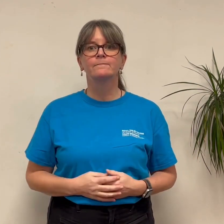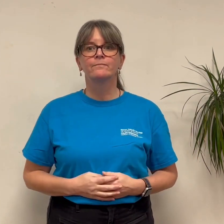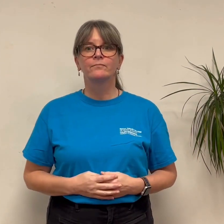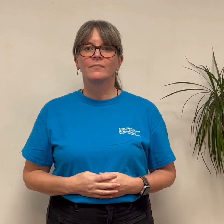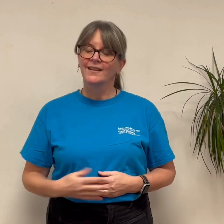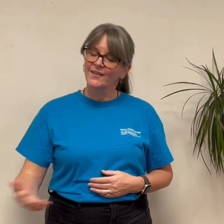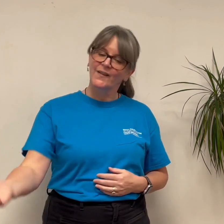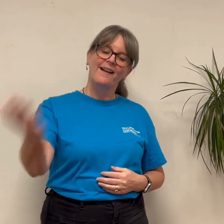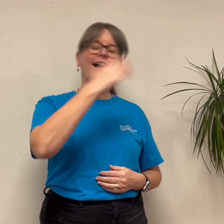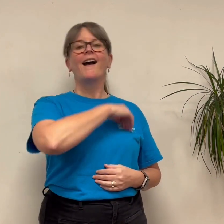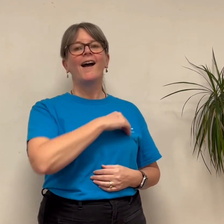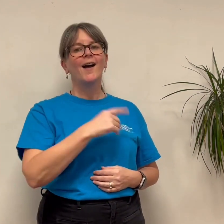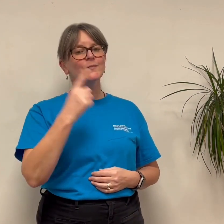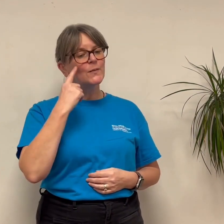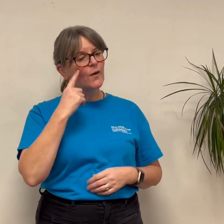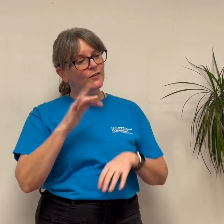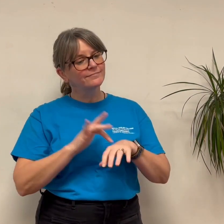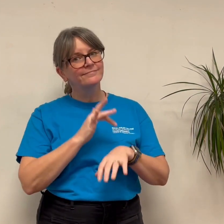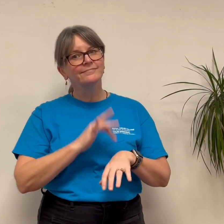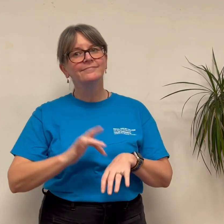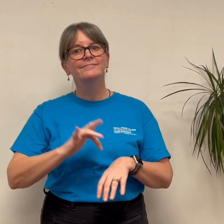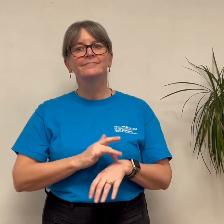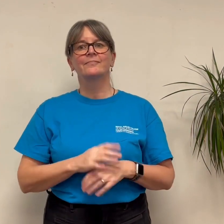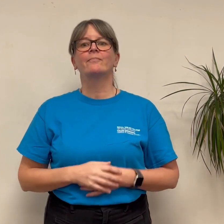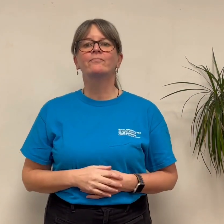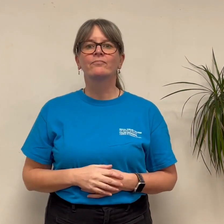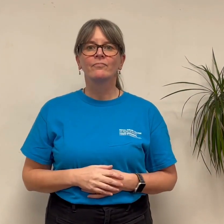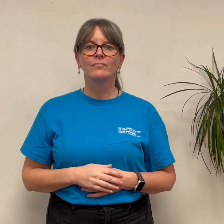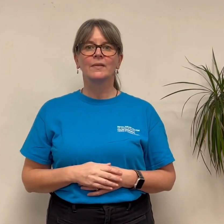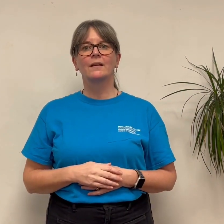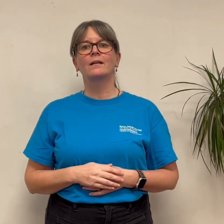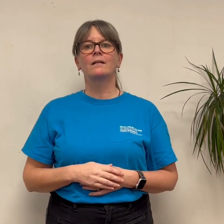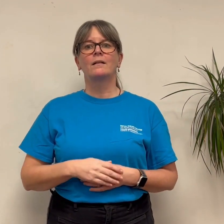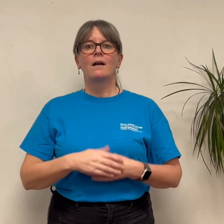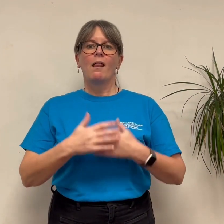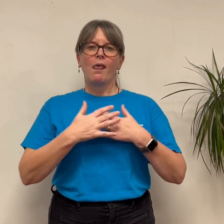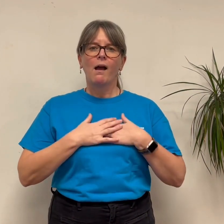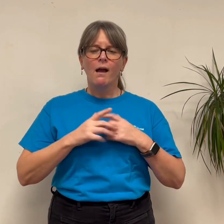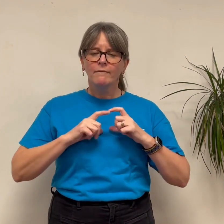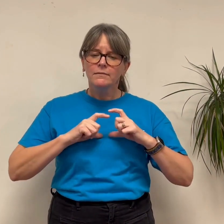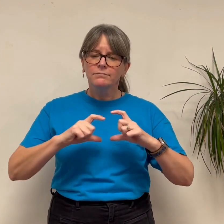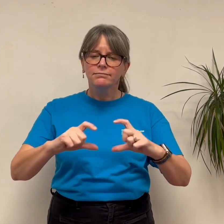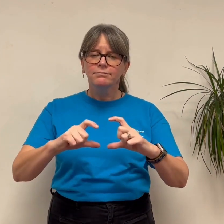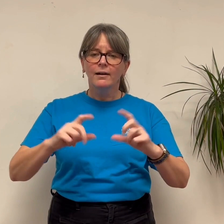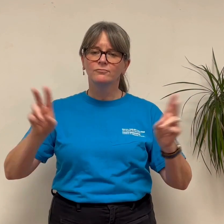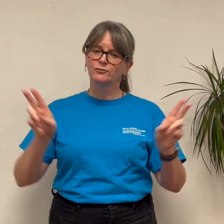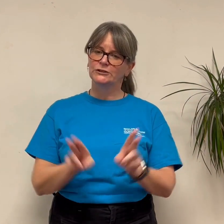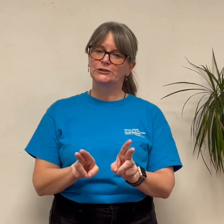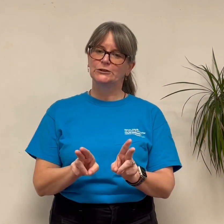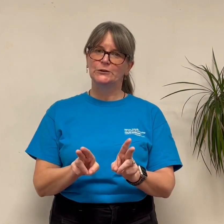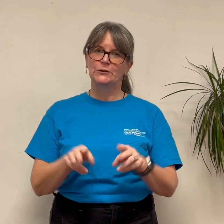don’t miss Love Steals Us From Loneliness.